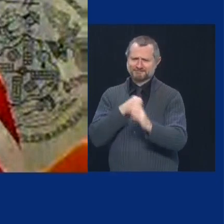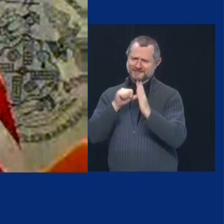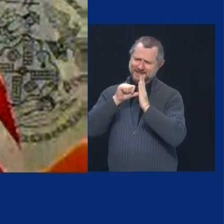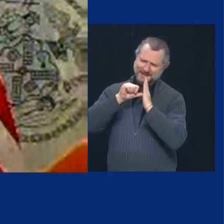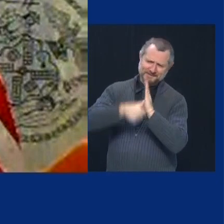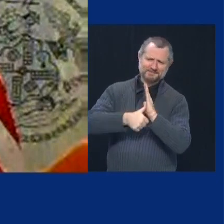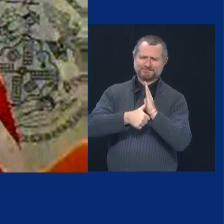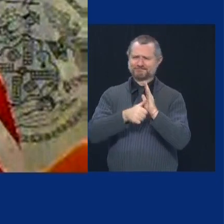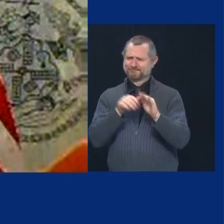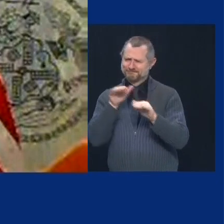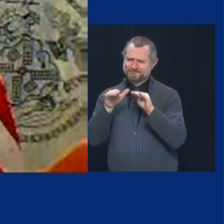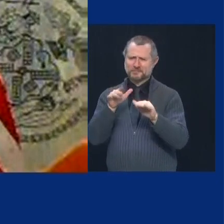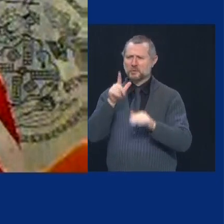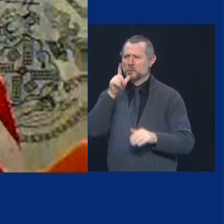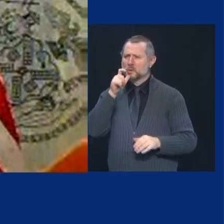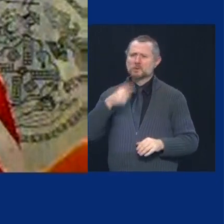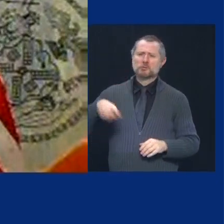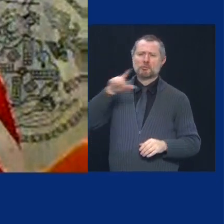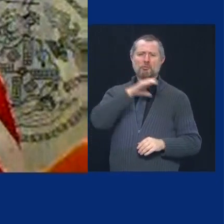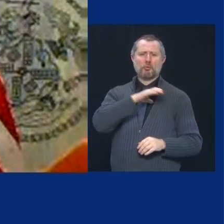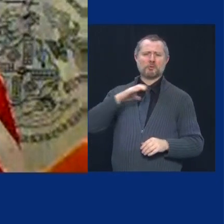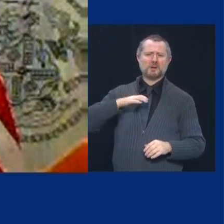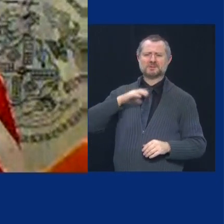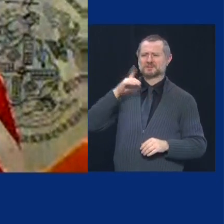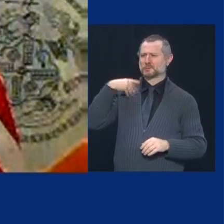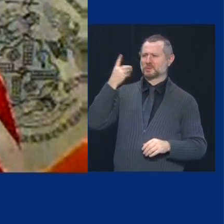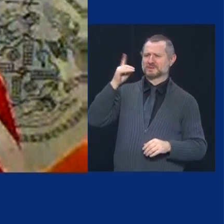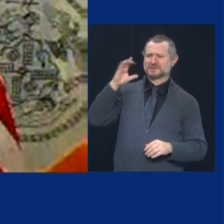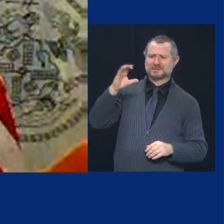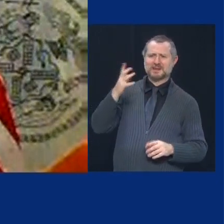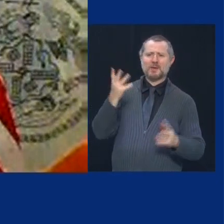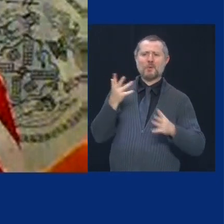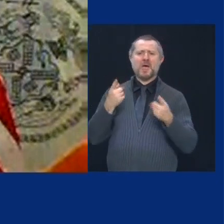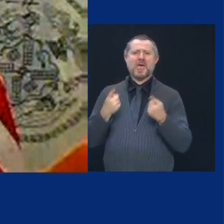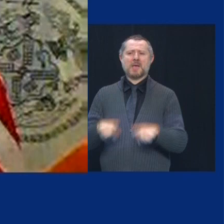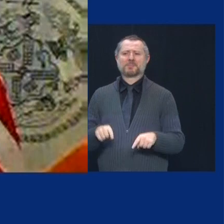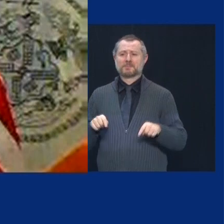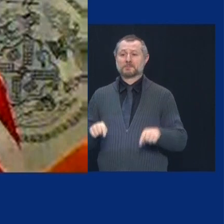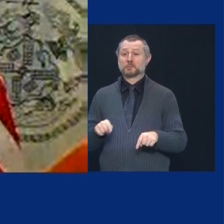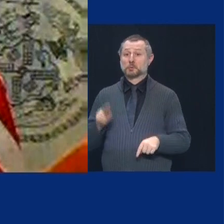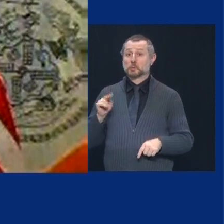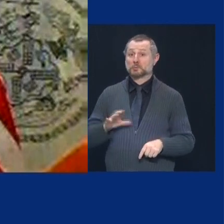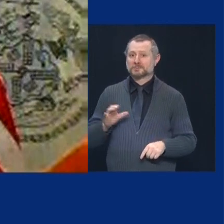GOVERNOR, LOOK, I WANT TO JOIN WITH YOU EMPHATICALLY IN